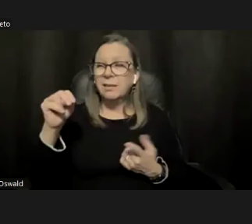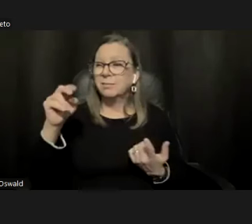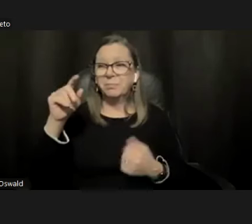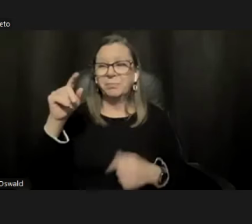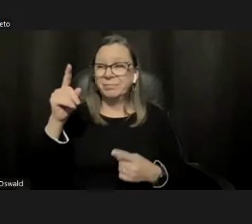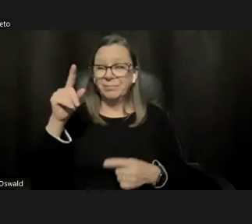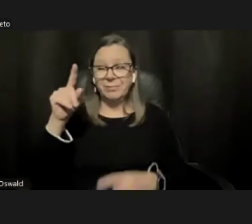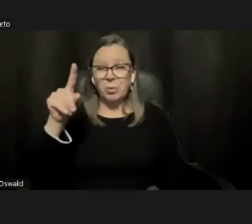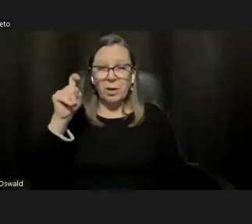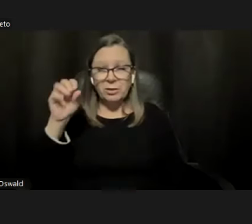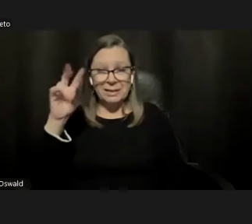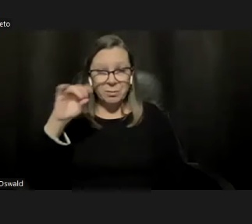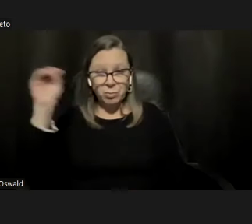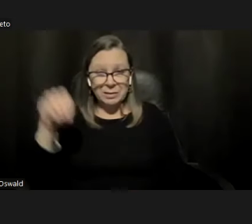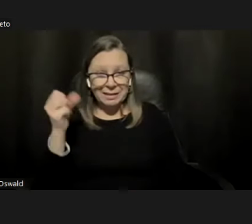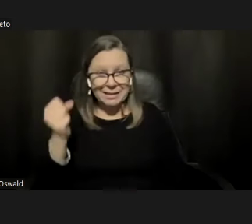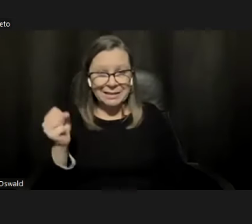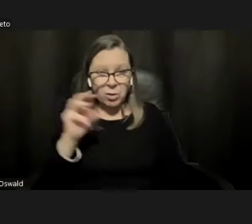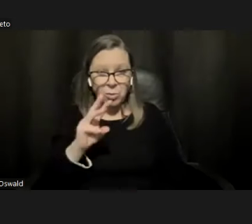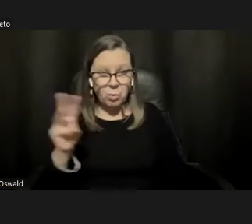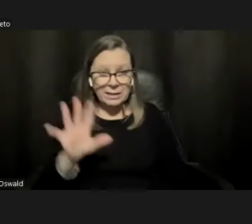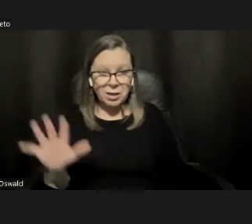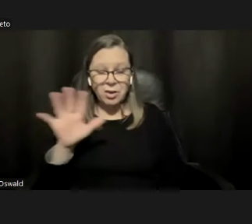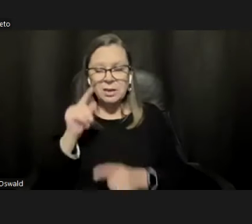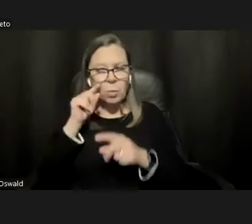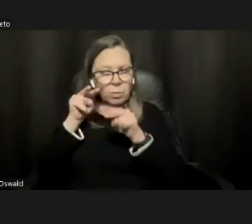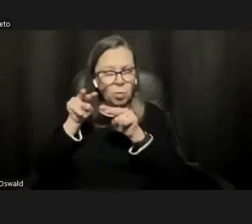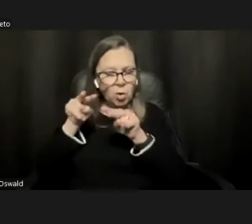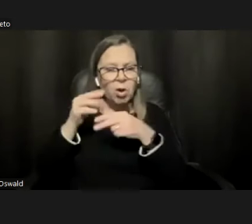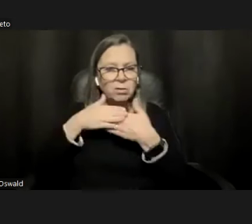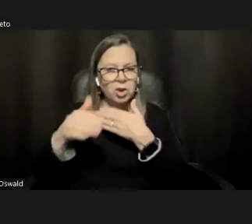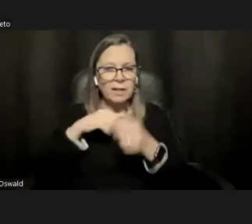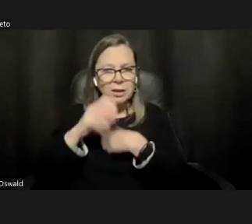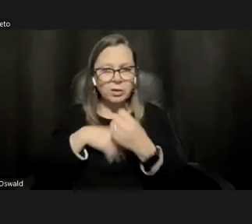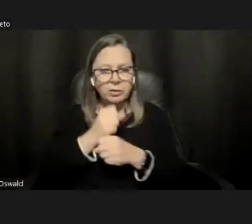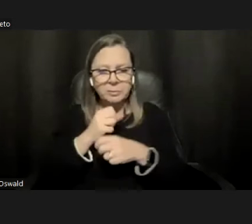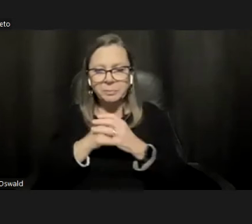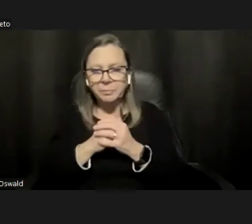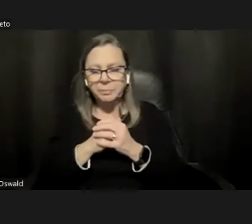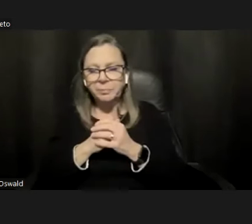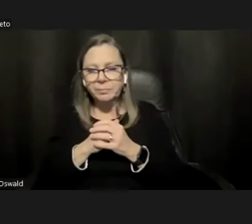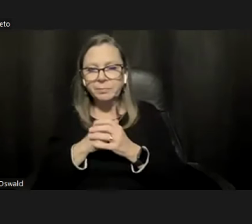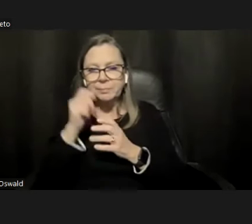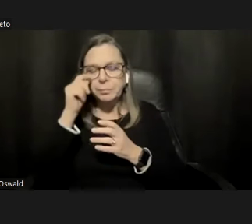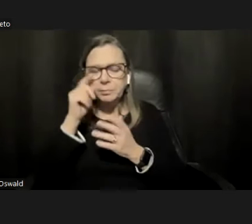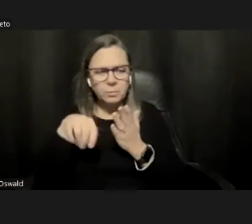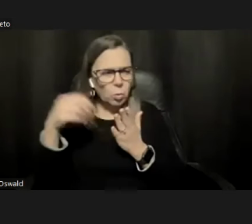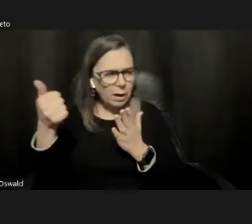We will be watching that here, and what else? Oh.